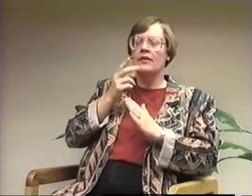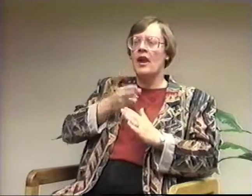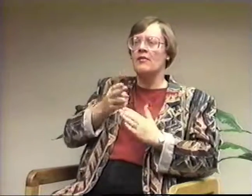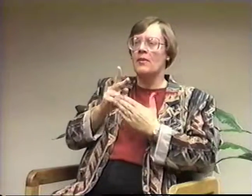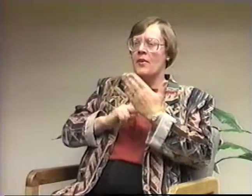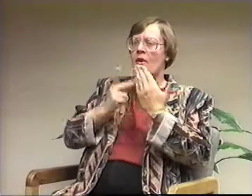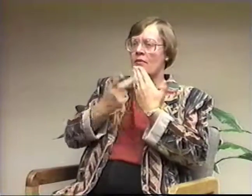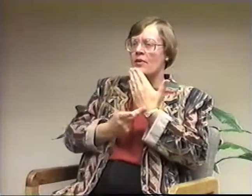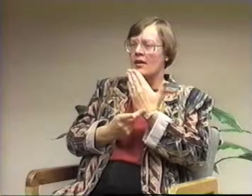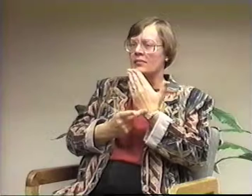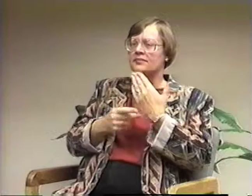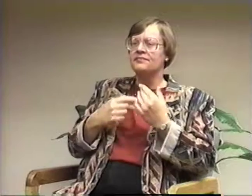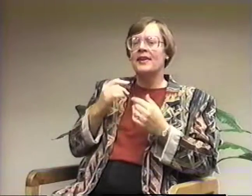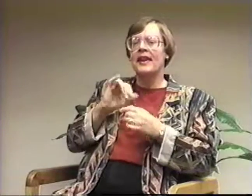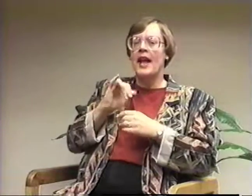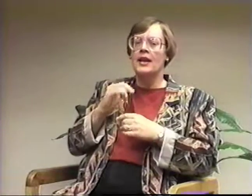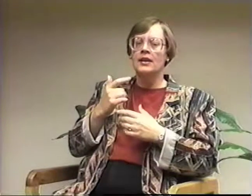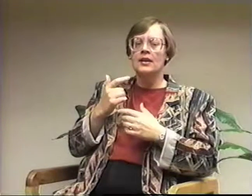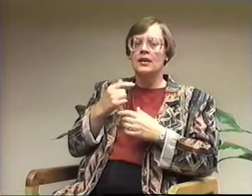My focus is on the Deaf and hard of hearing program.